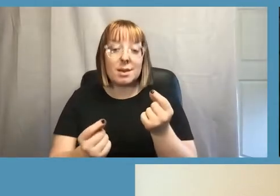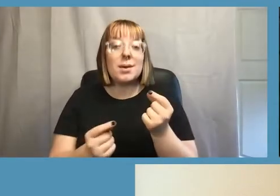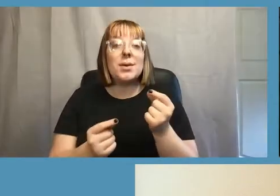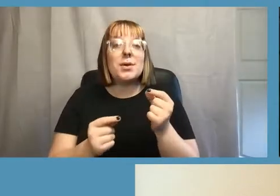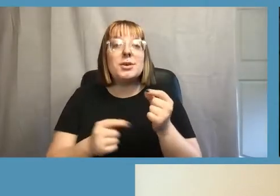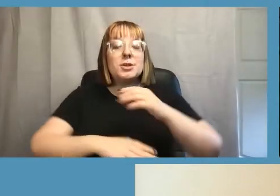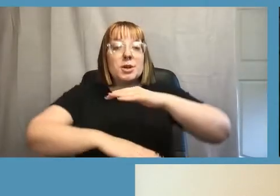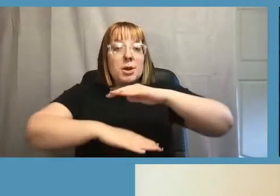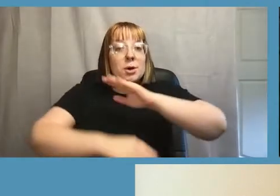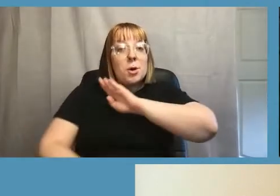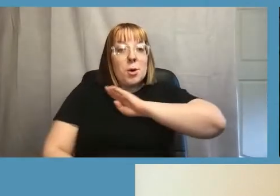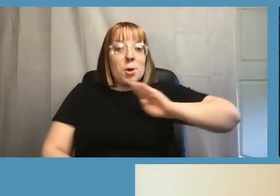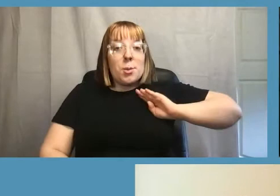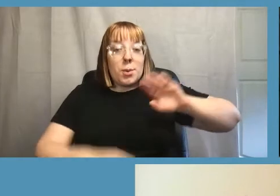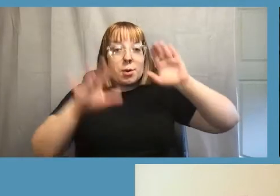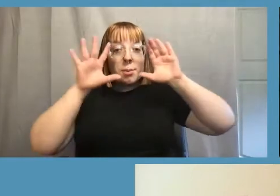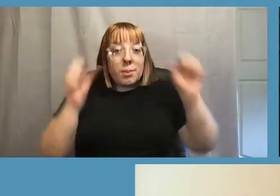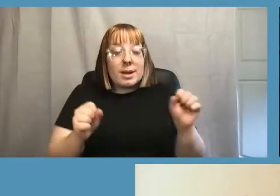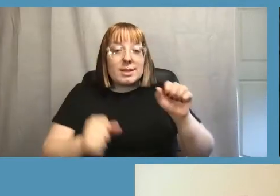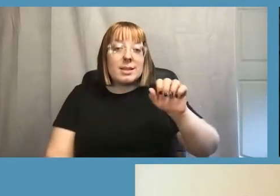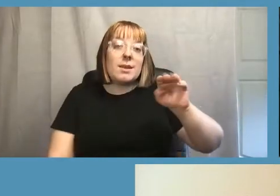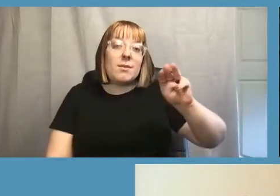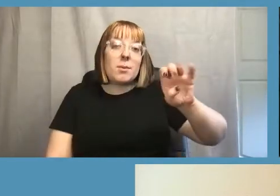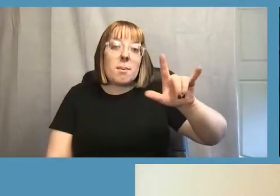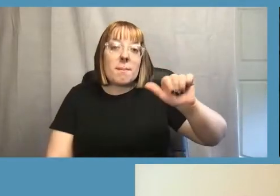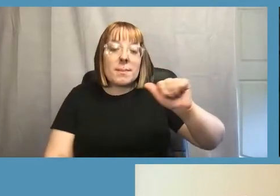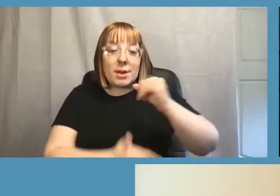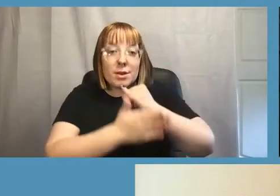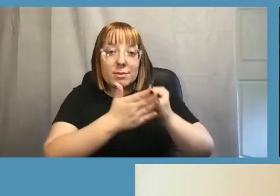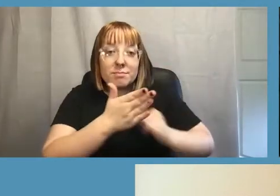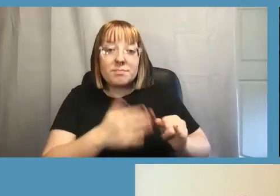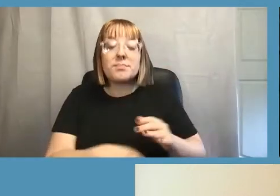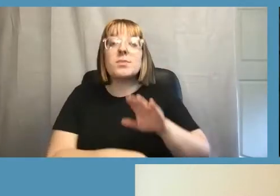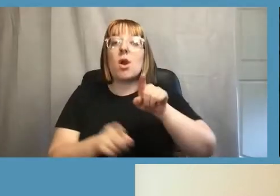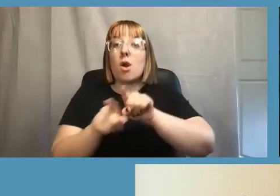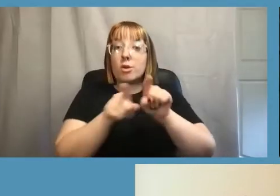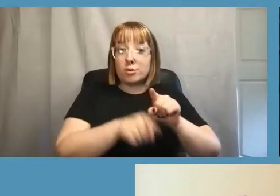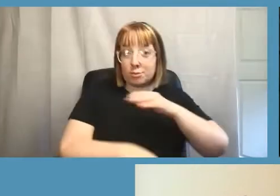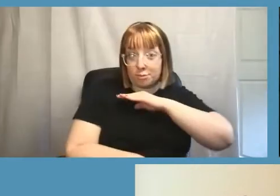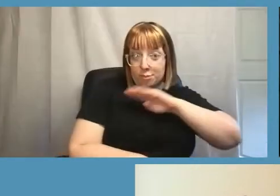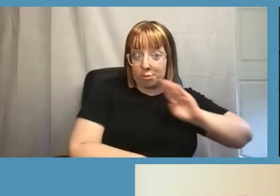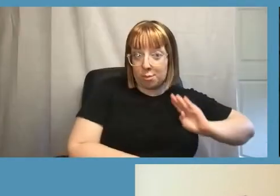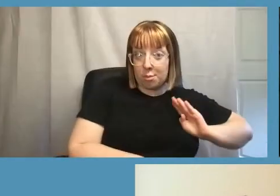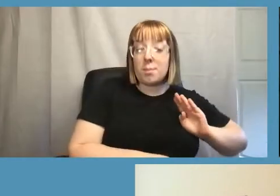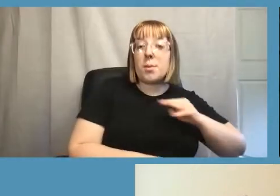alliance for media arts and culture and was on the board of the community technologies community